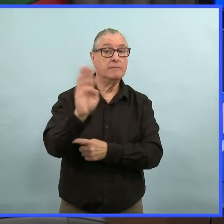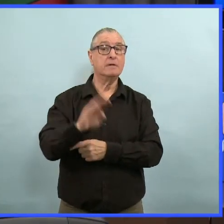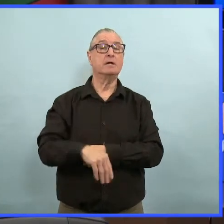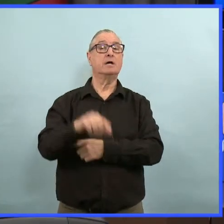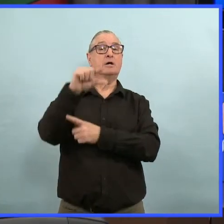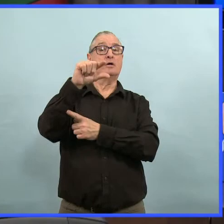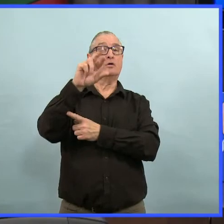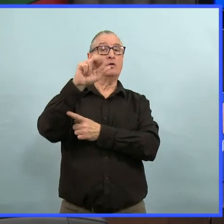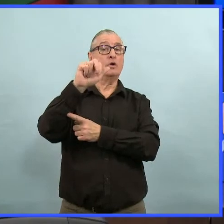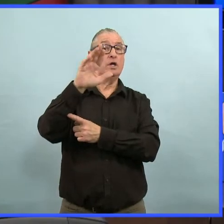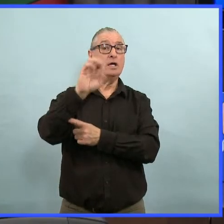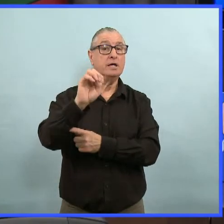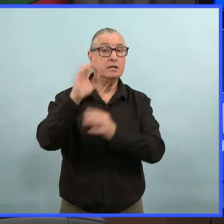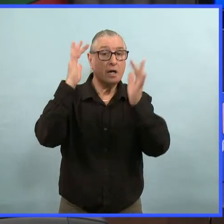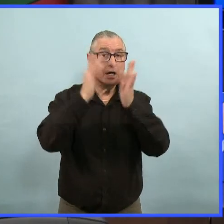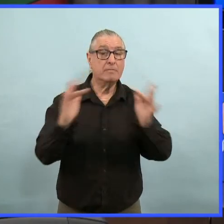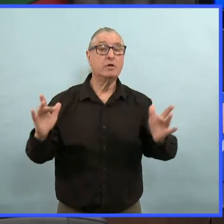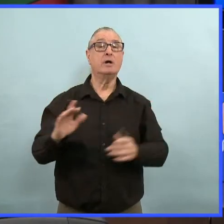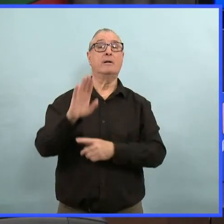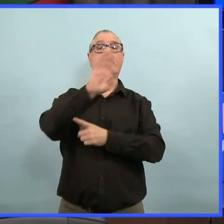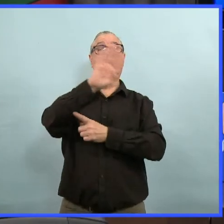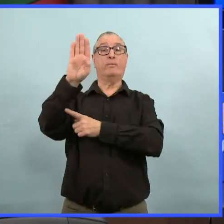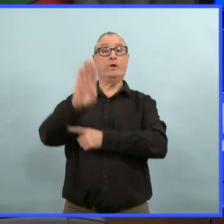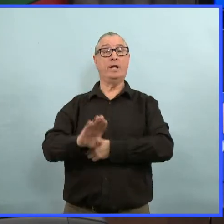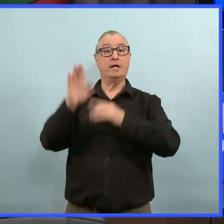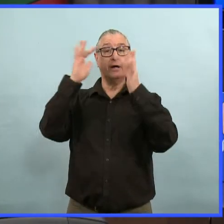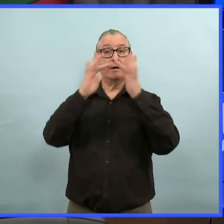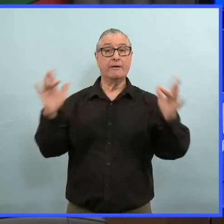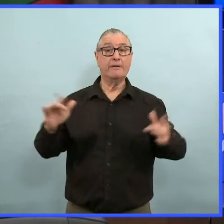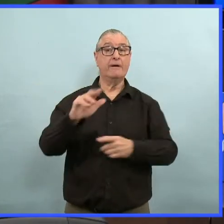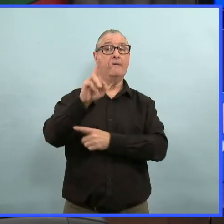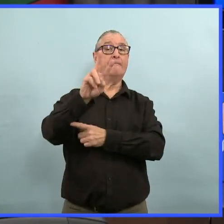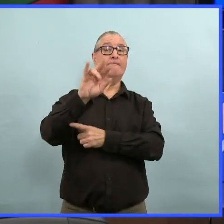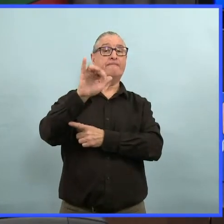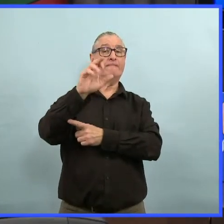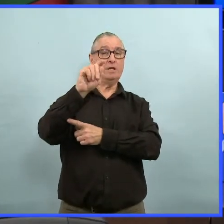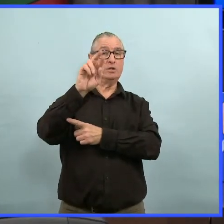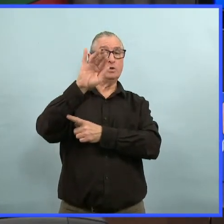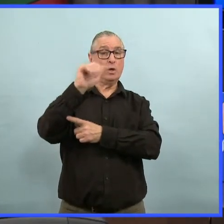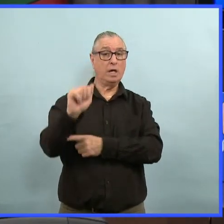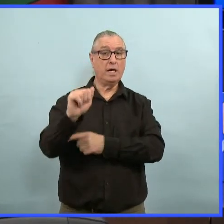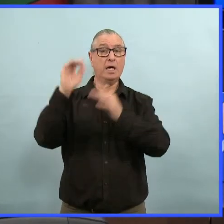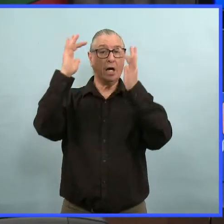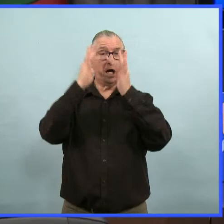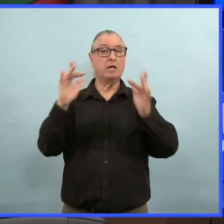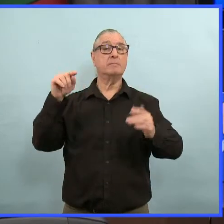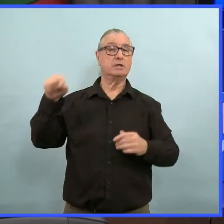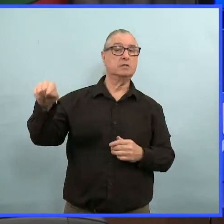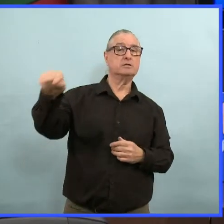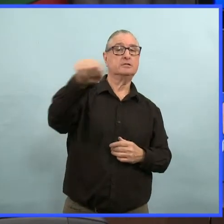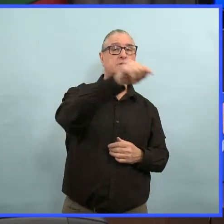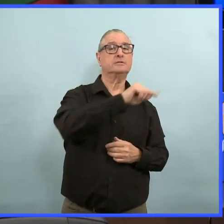brandon victoria and so we have a list of those facilities and the services that they'll provide